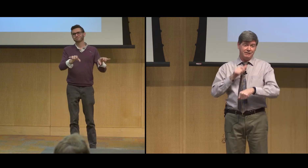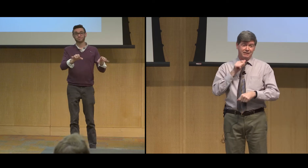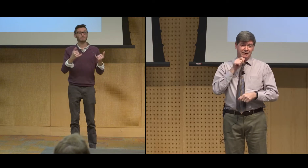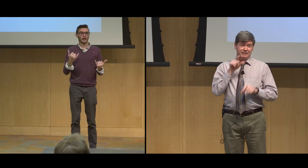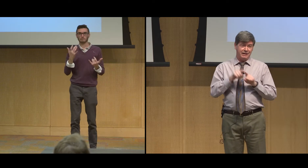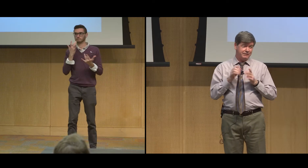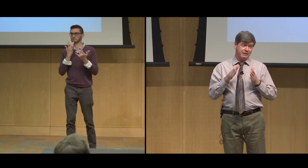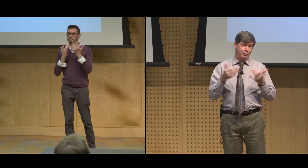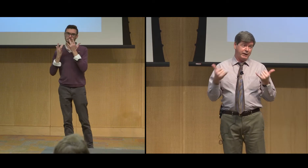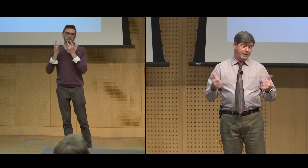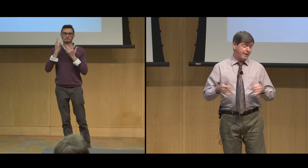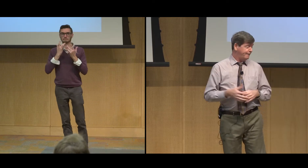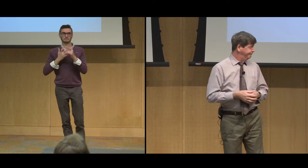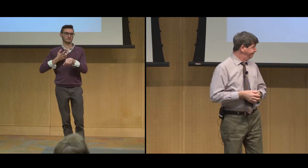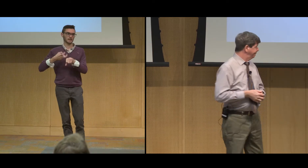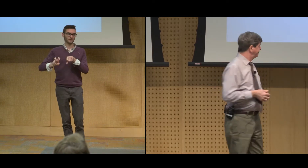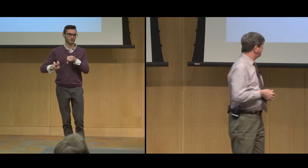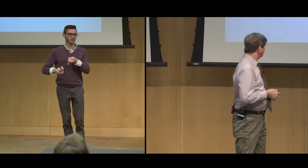It's not the same way now.